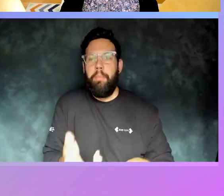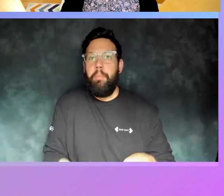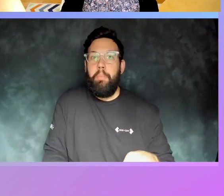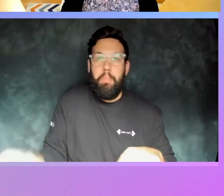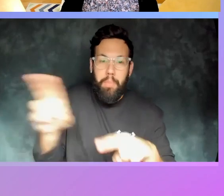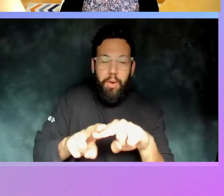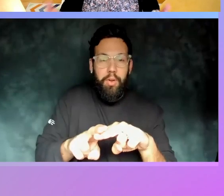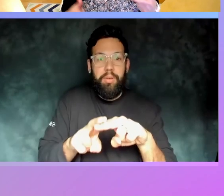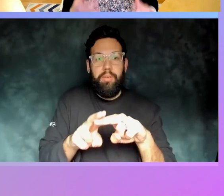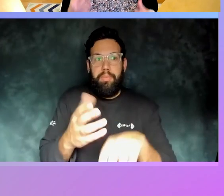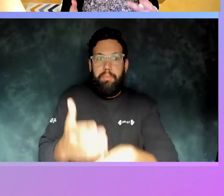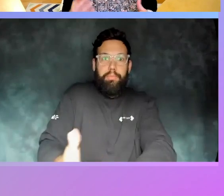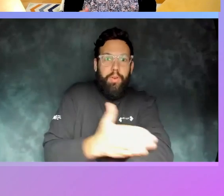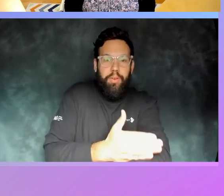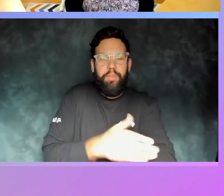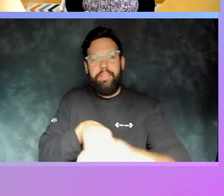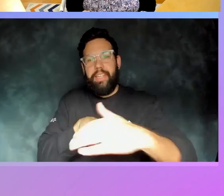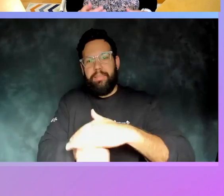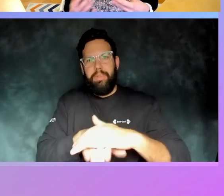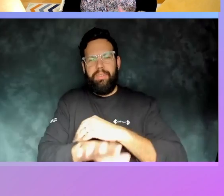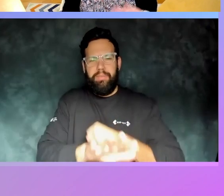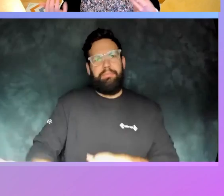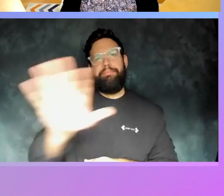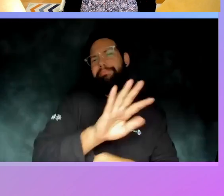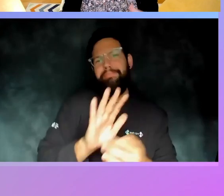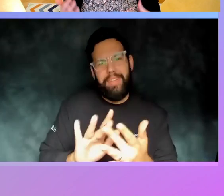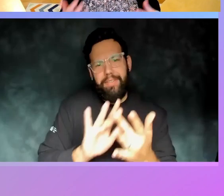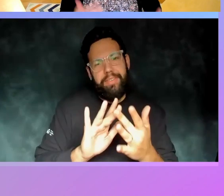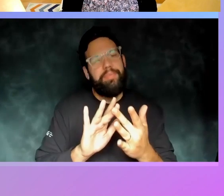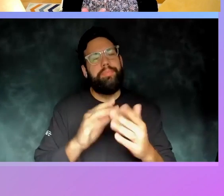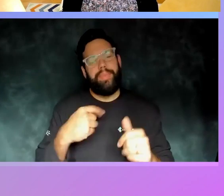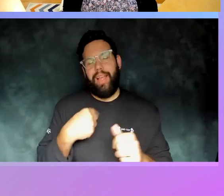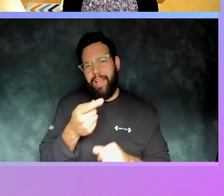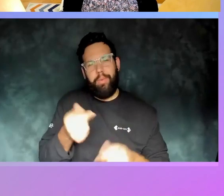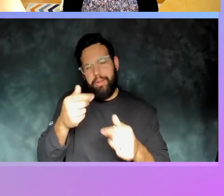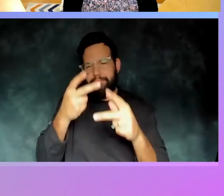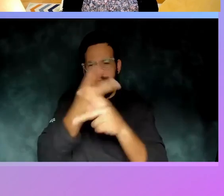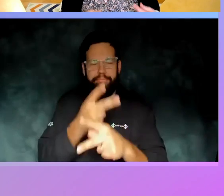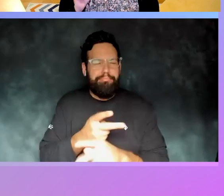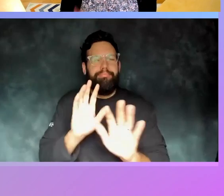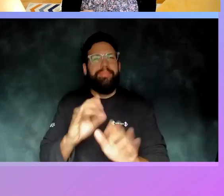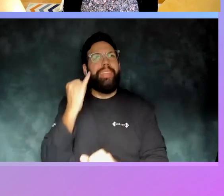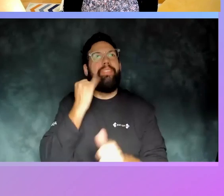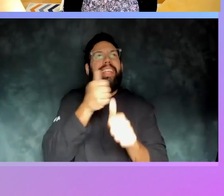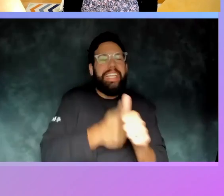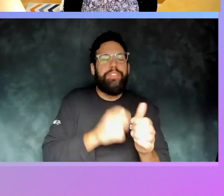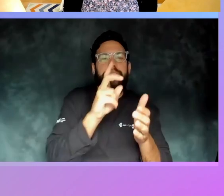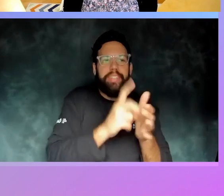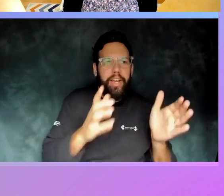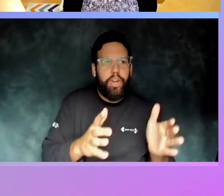field, and then my mind is a developer I'm pinning this as a field set. And then I have the turn inputs that are underneath it and they're